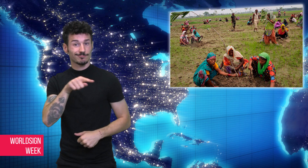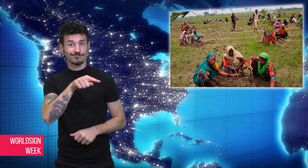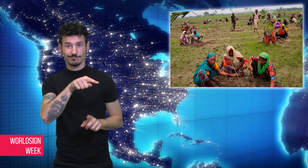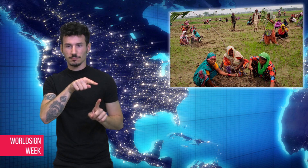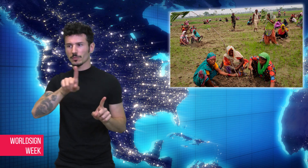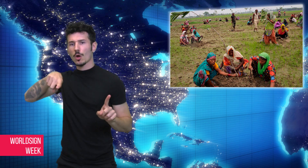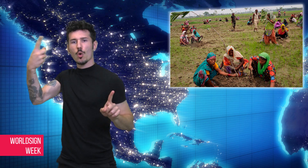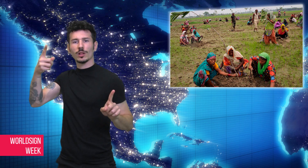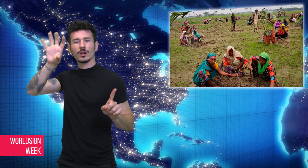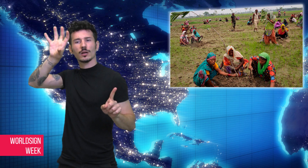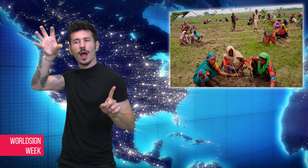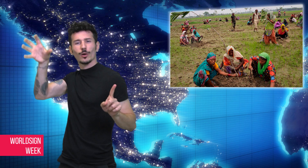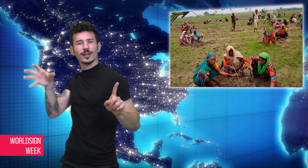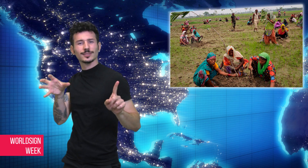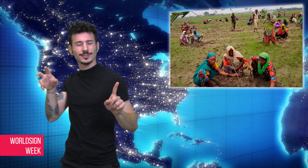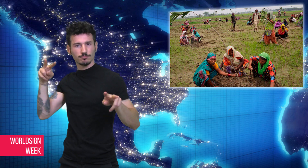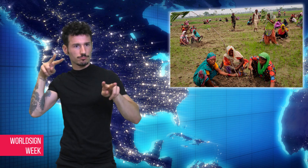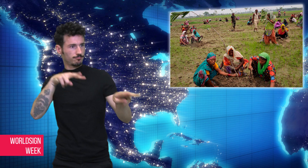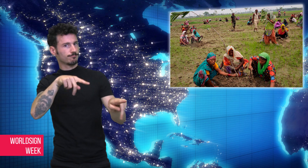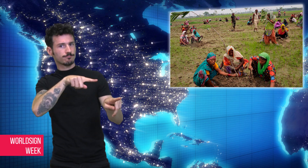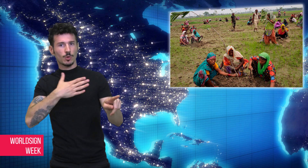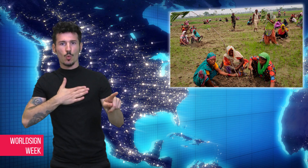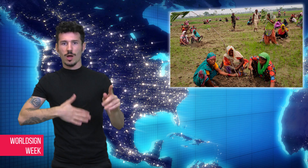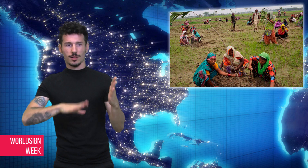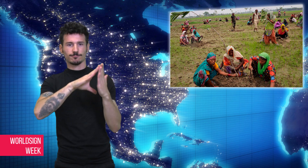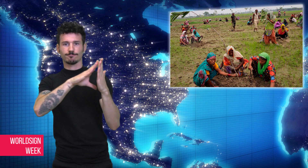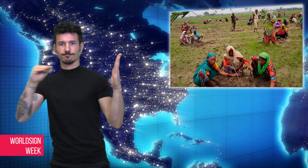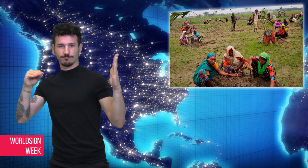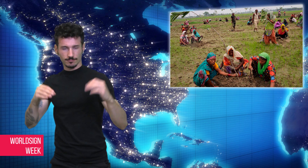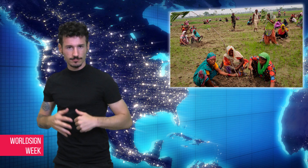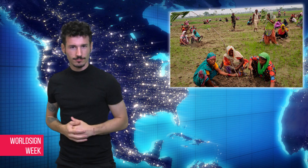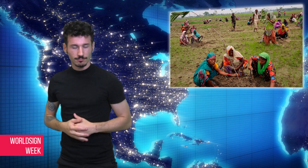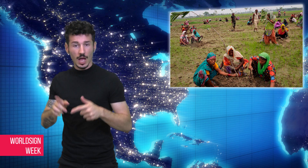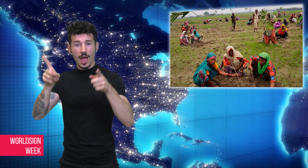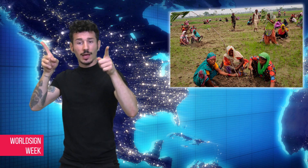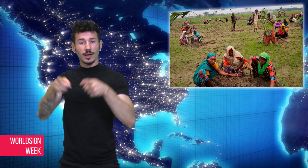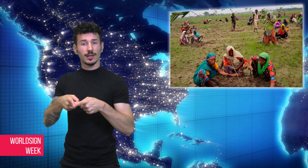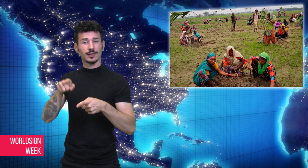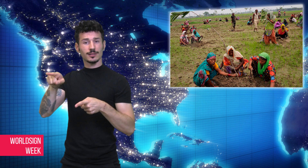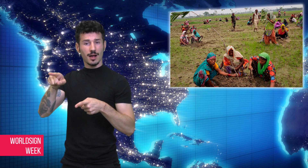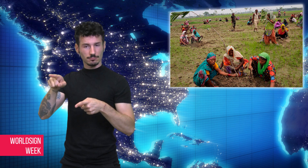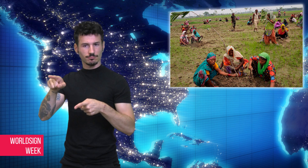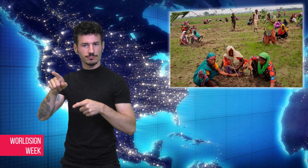Other countries followed the similar initiative.